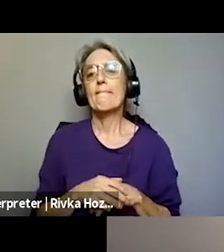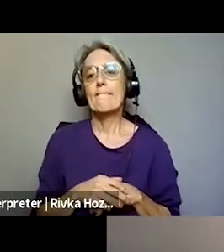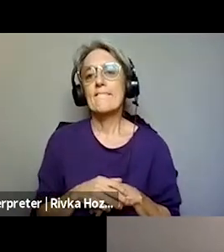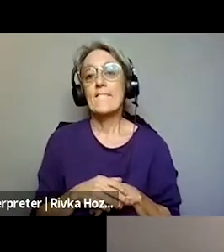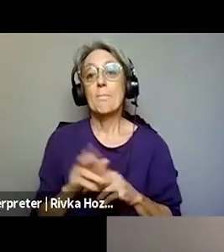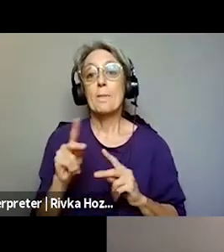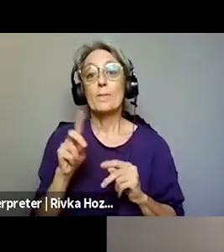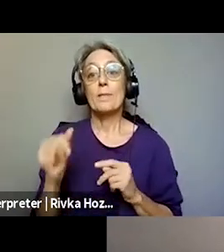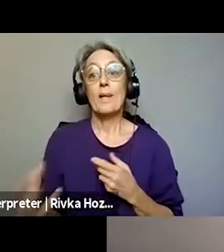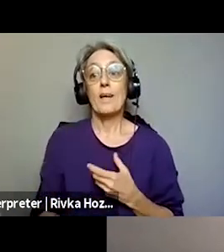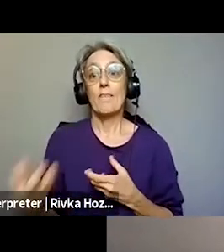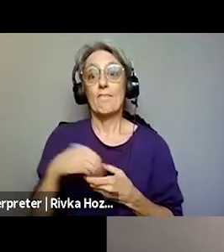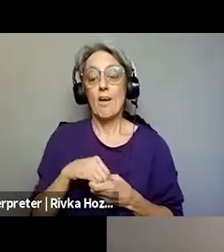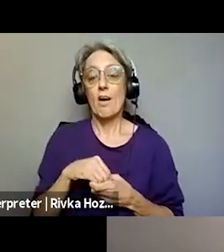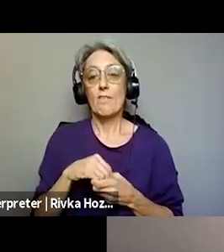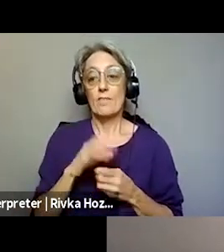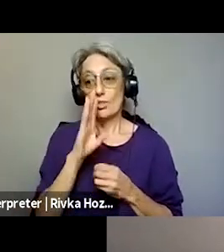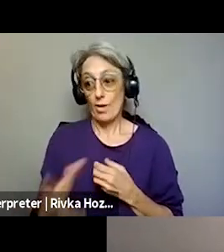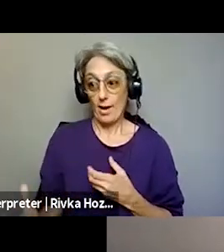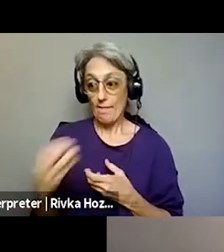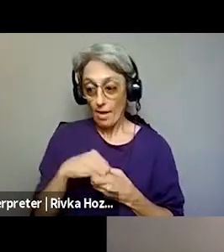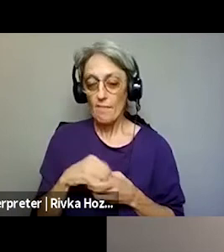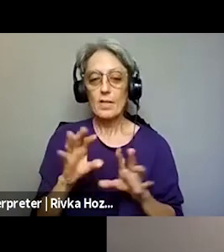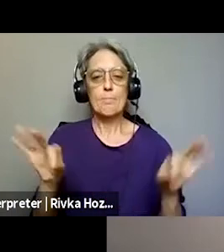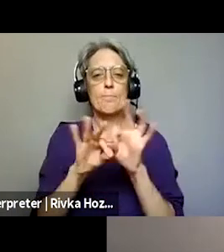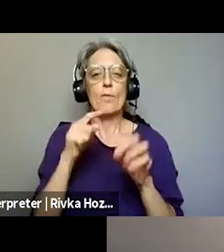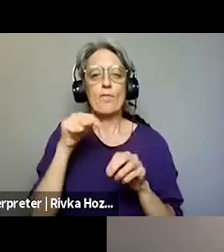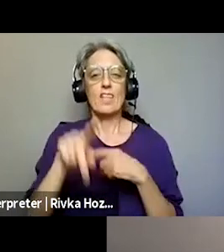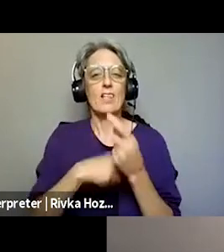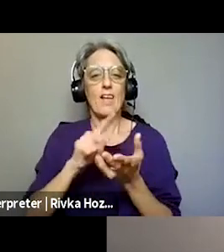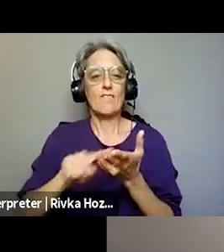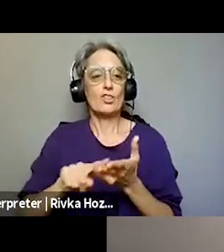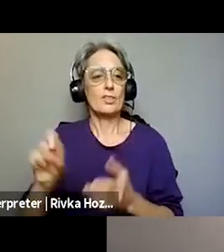important for this type of research. >> [DR. MONIKA MITRA:]